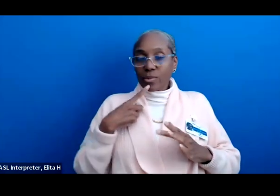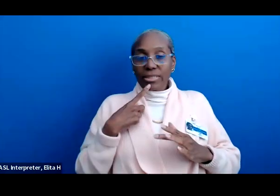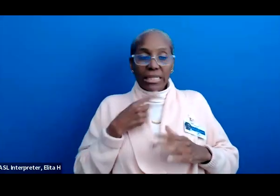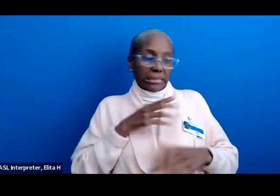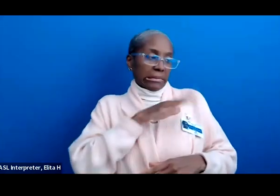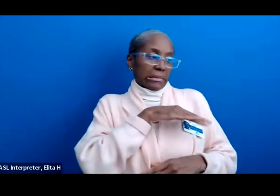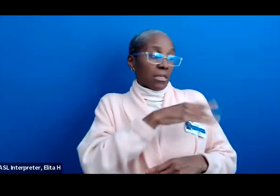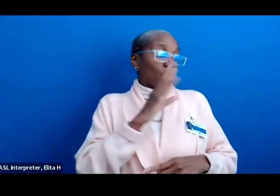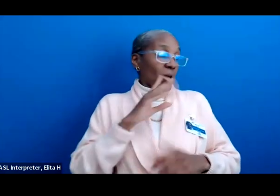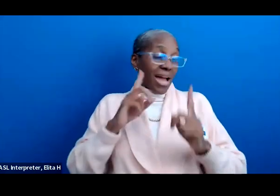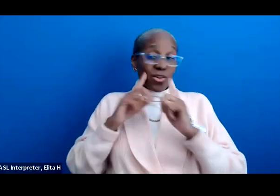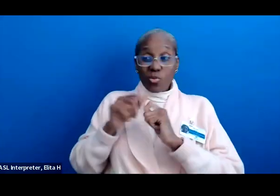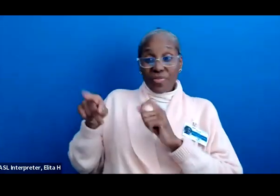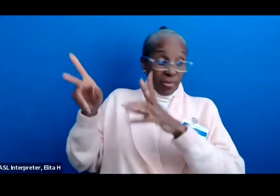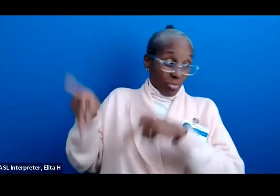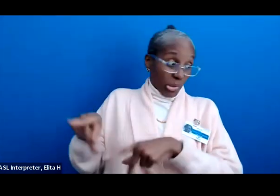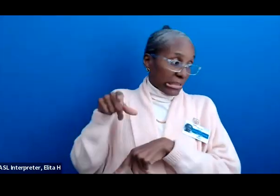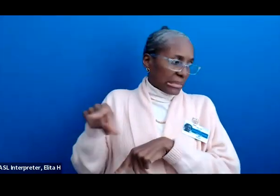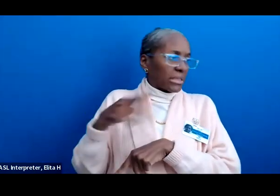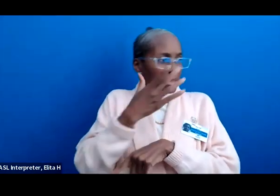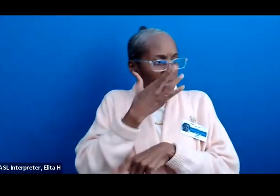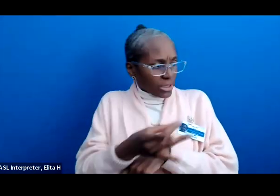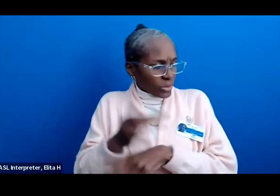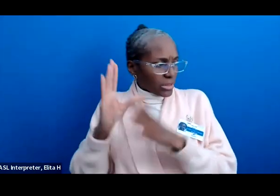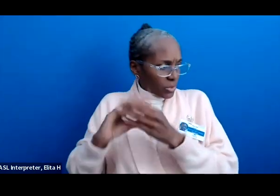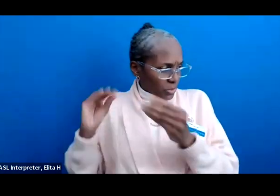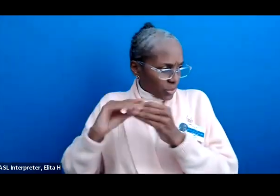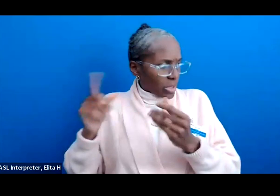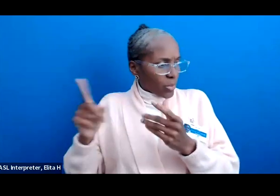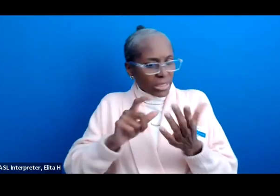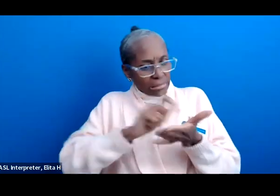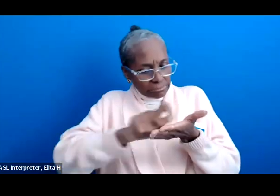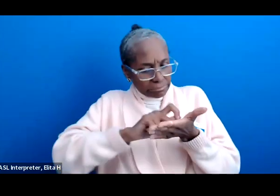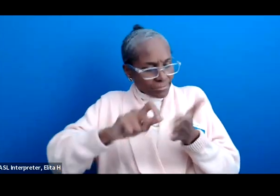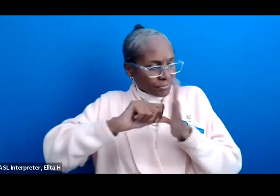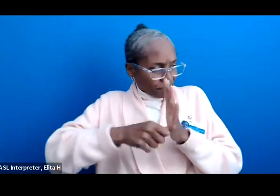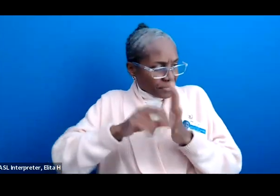“Yes, I talked to so-and-so and this was an interesting story. We can highlight this bill with this story.”